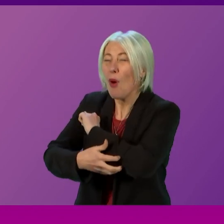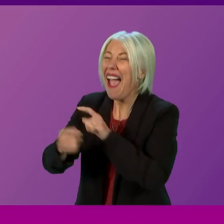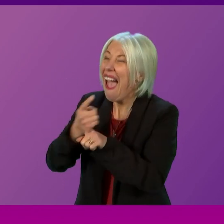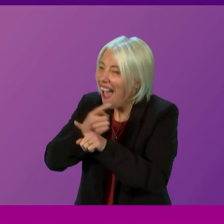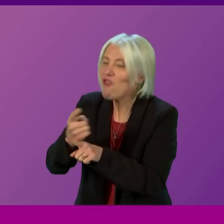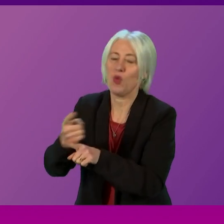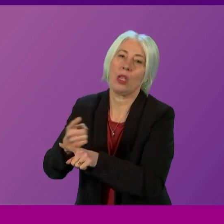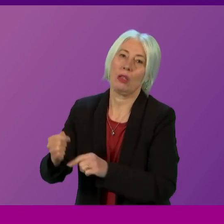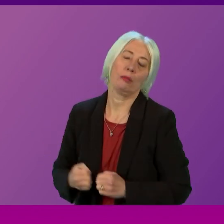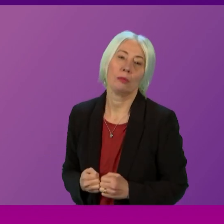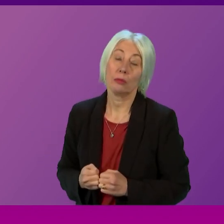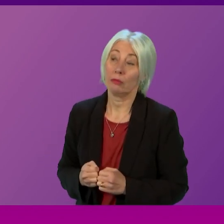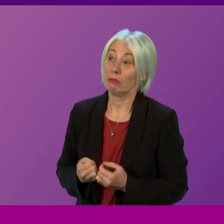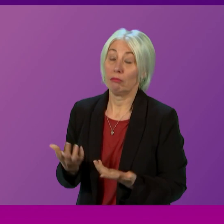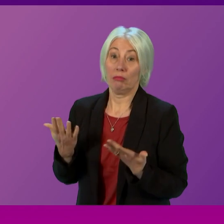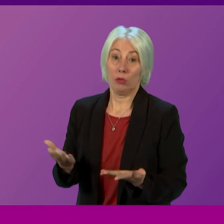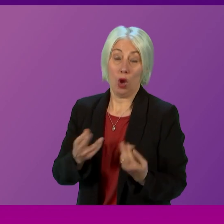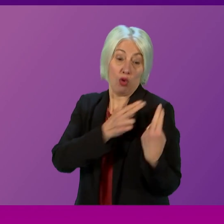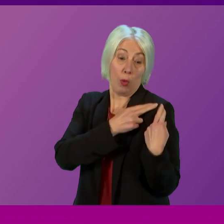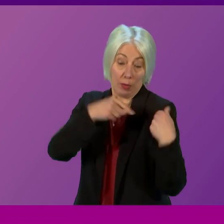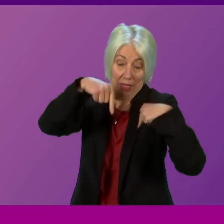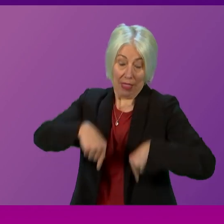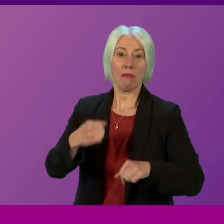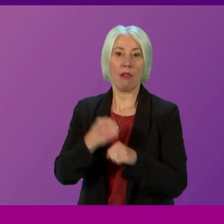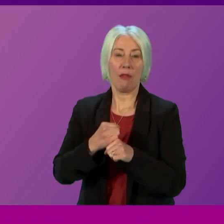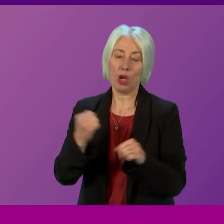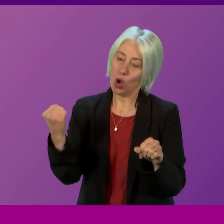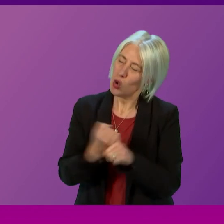It is this Government’s responsibility to do everything that we can to lift people